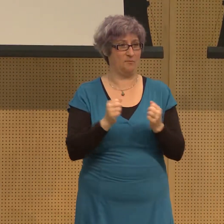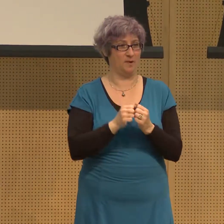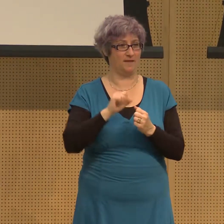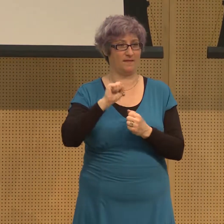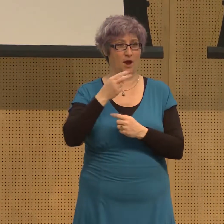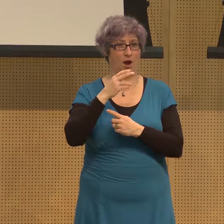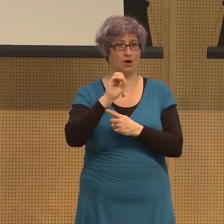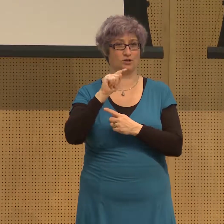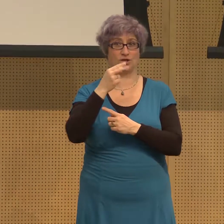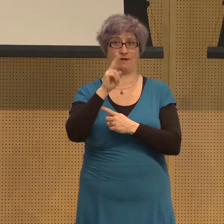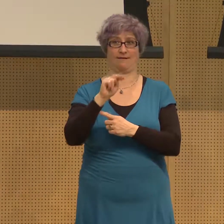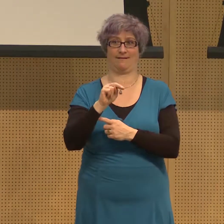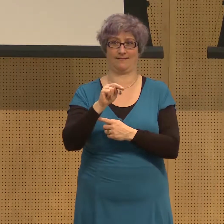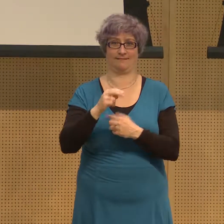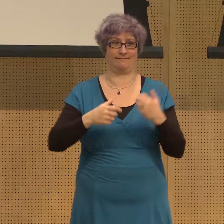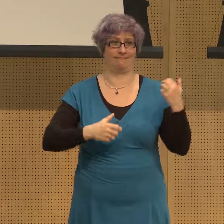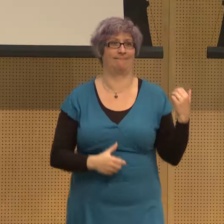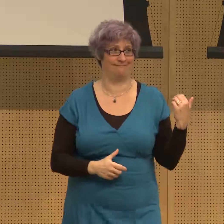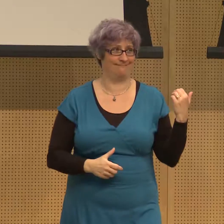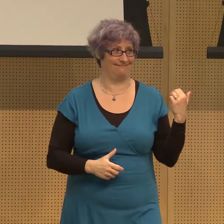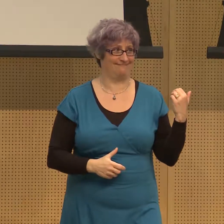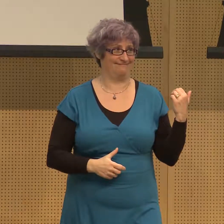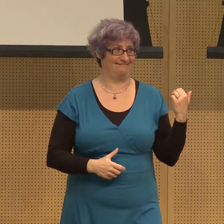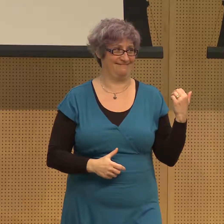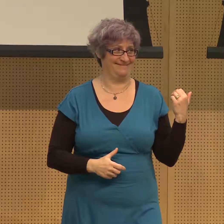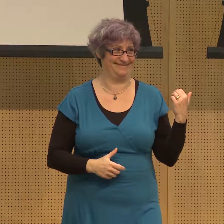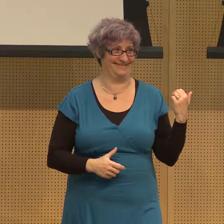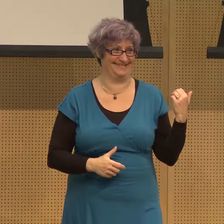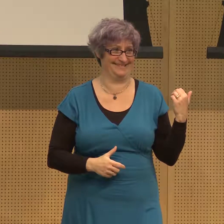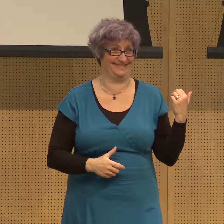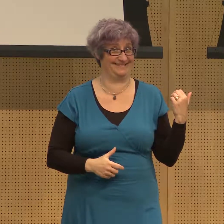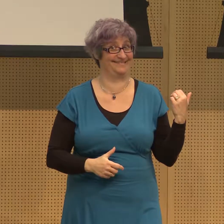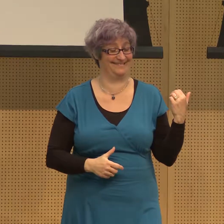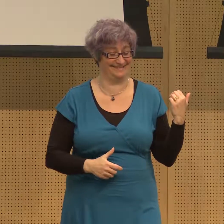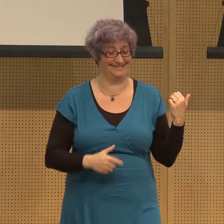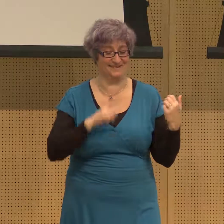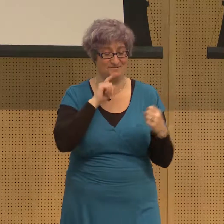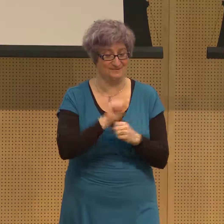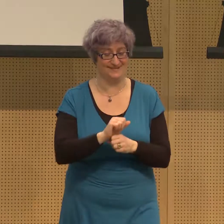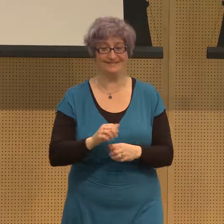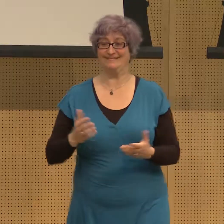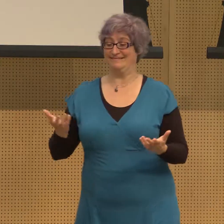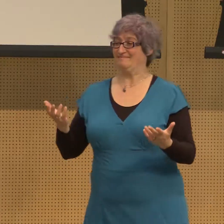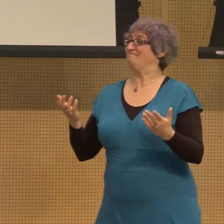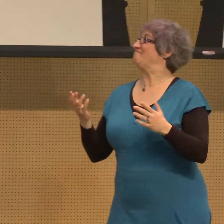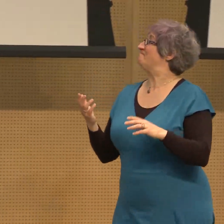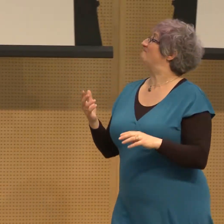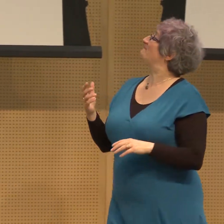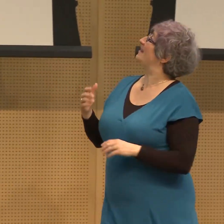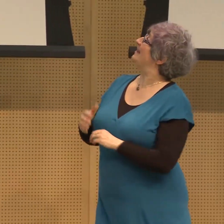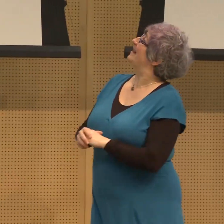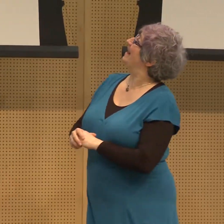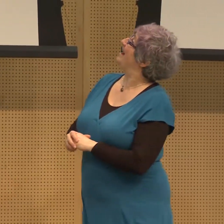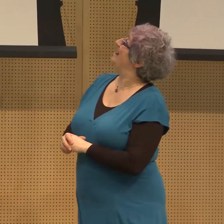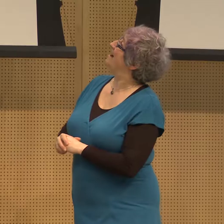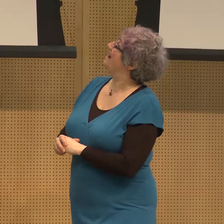It's one of me sitting with a shotgun. Ha ha! Seriously.